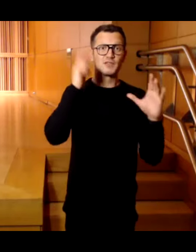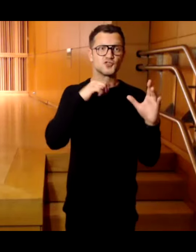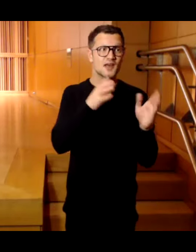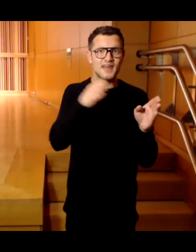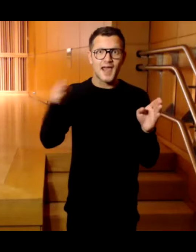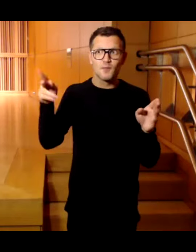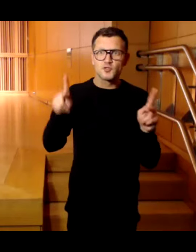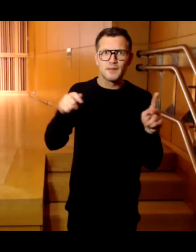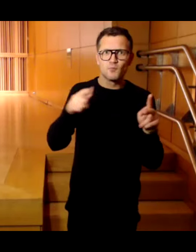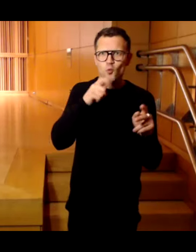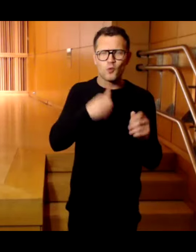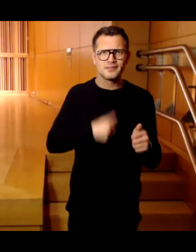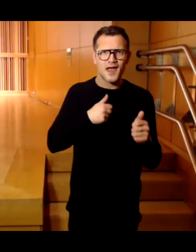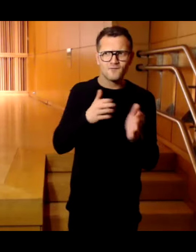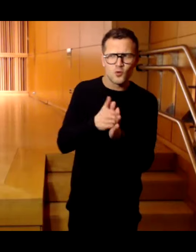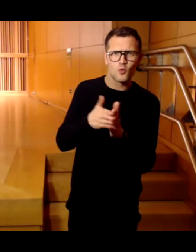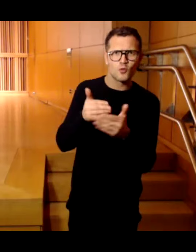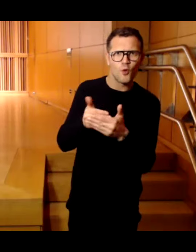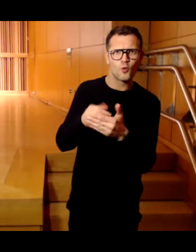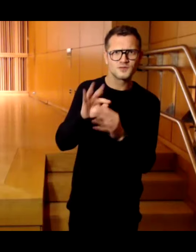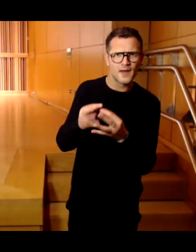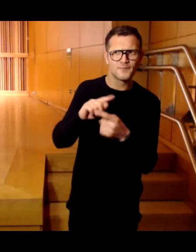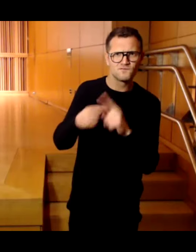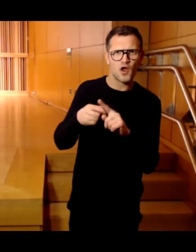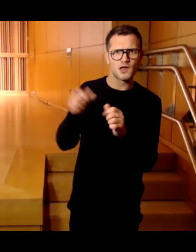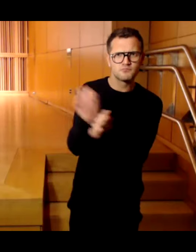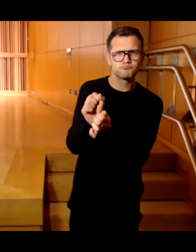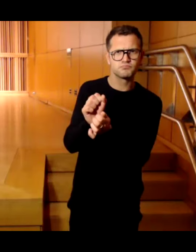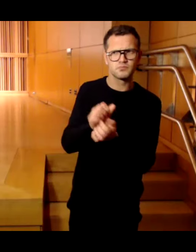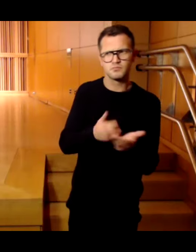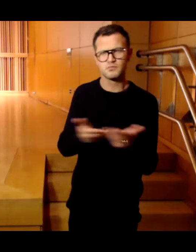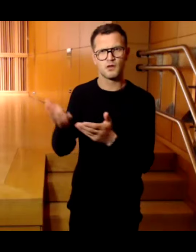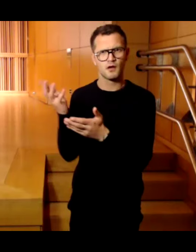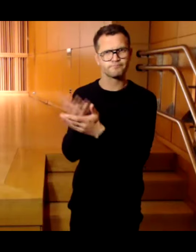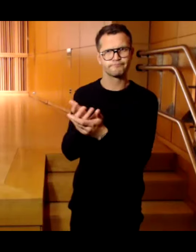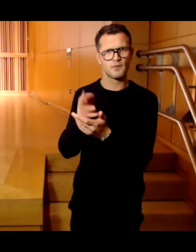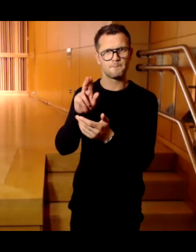beaten, rounded up, and herded onto buses. Where the cameras are always fretfully rolling nearby.